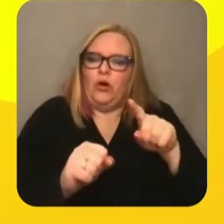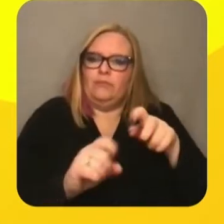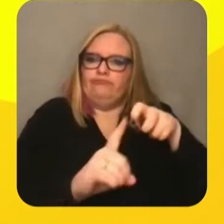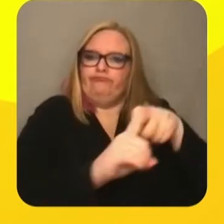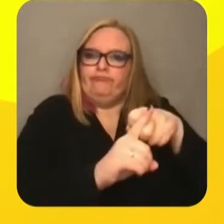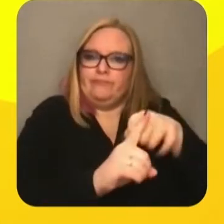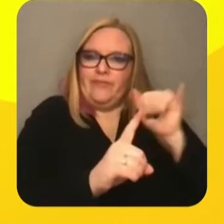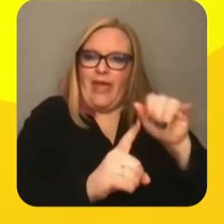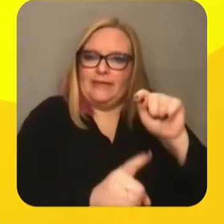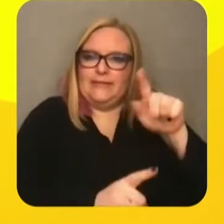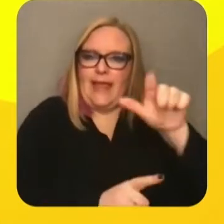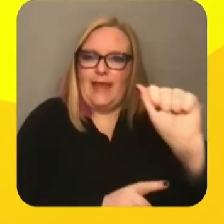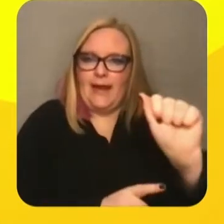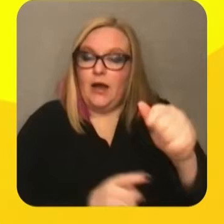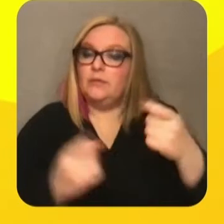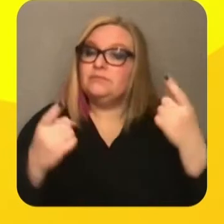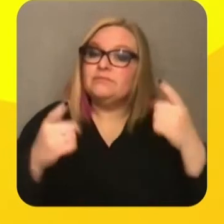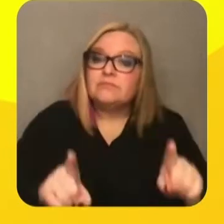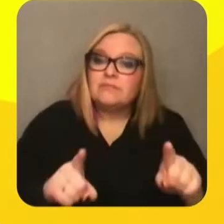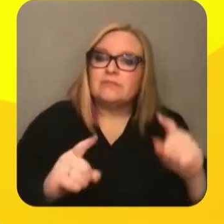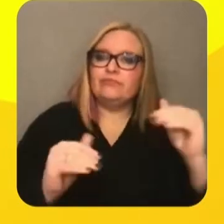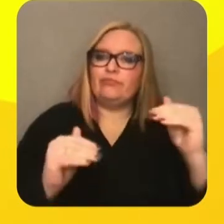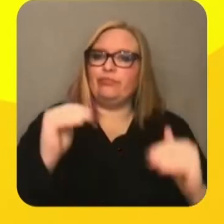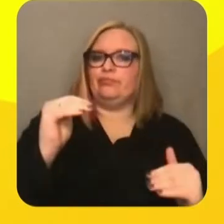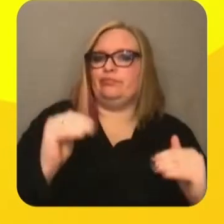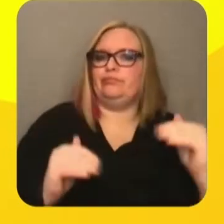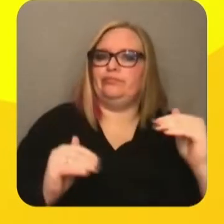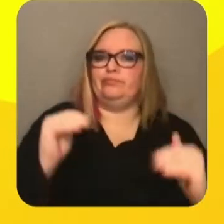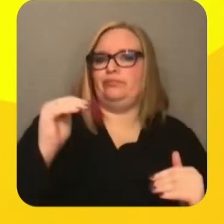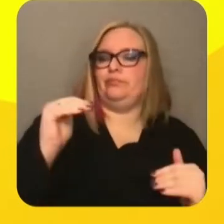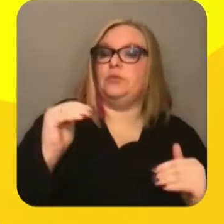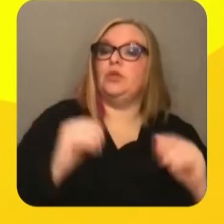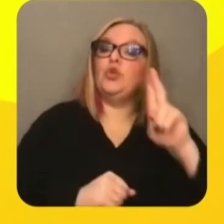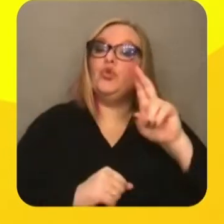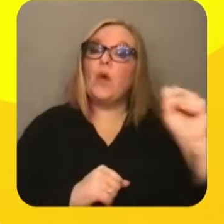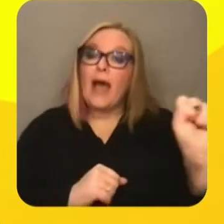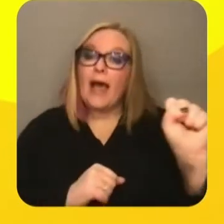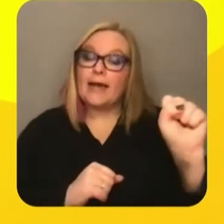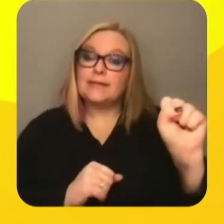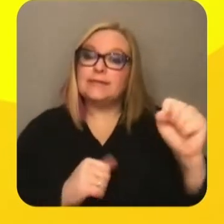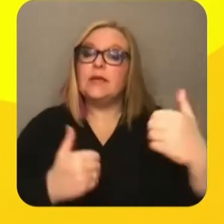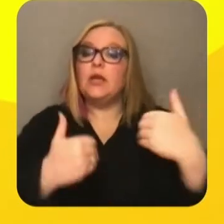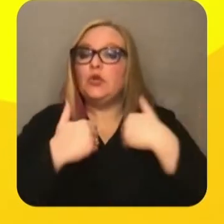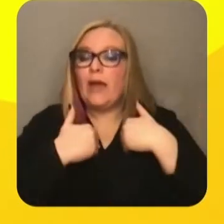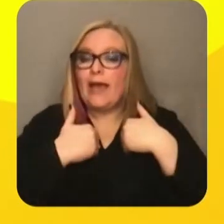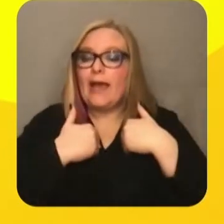And so what happens is that there's an imbalance where in the US you have a mature set of data.